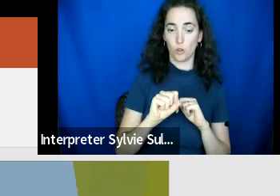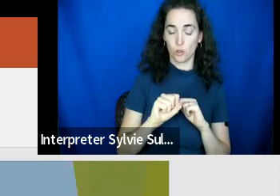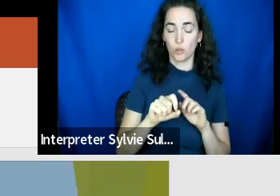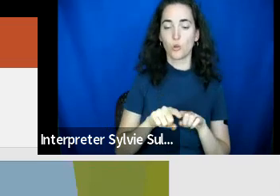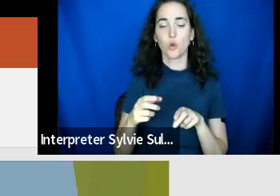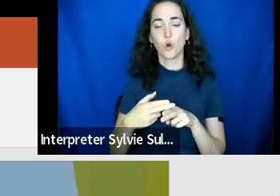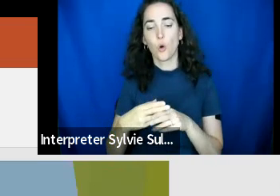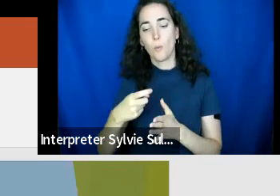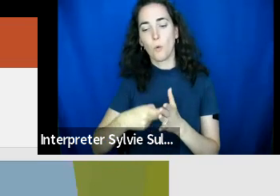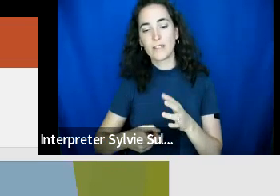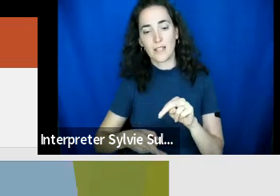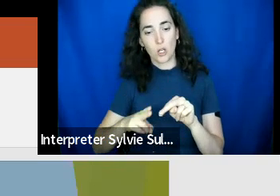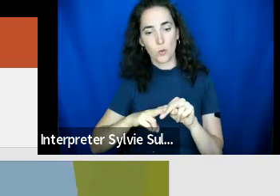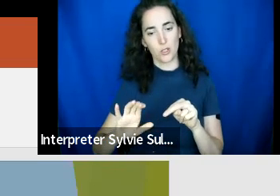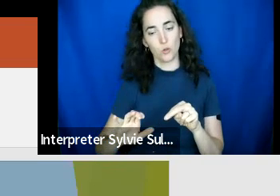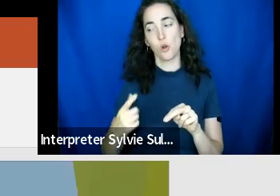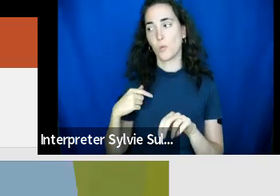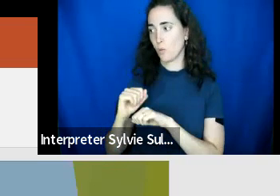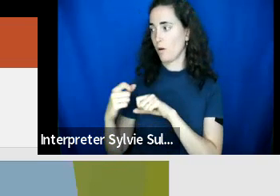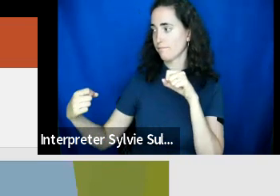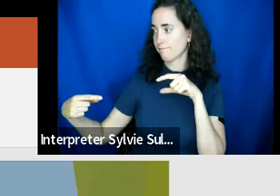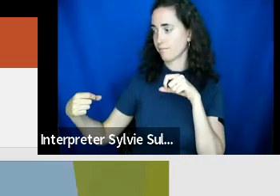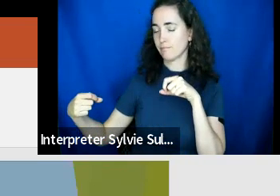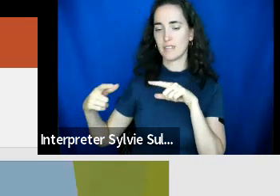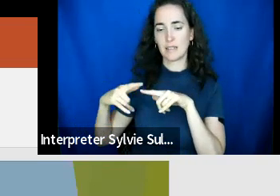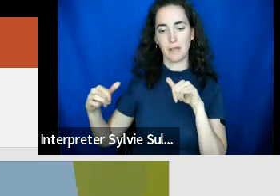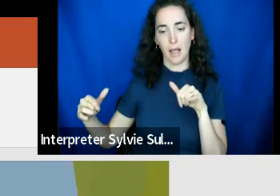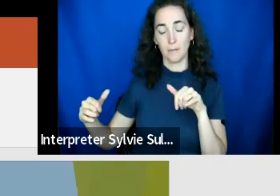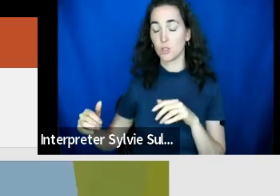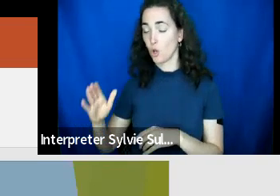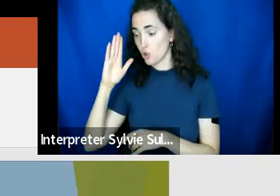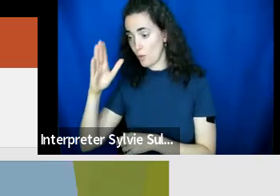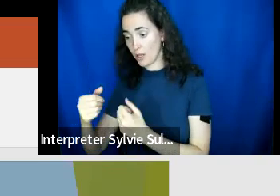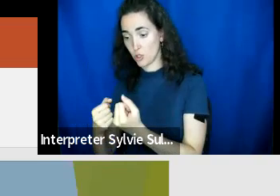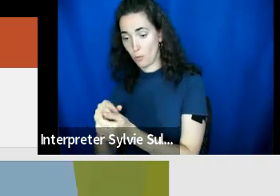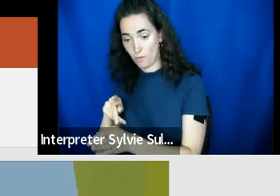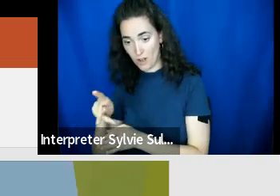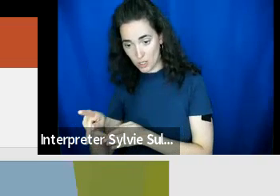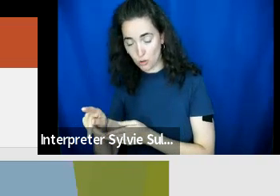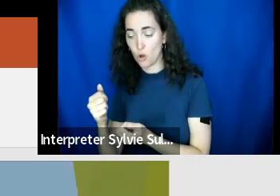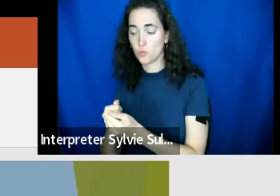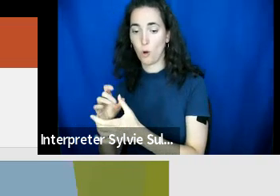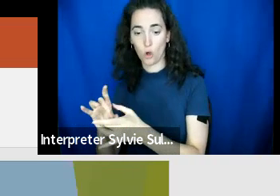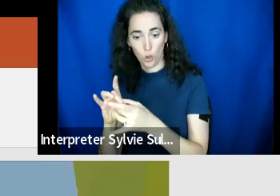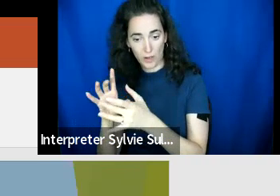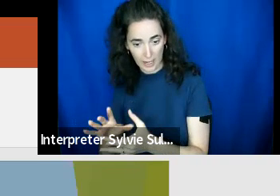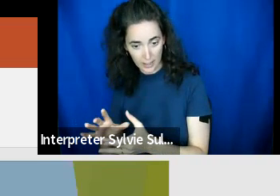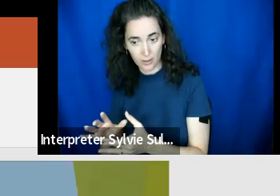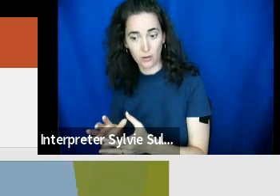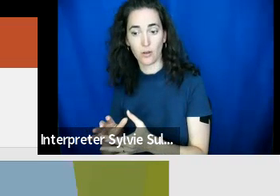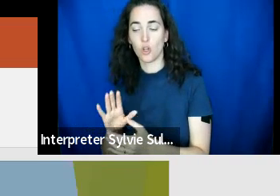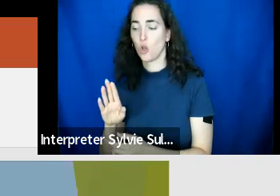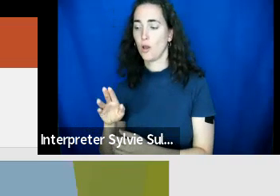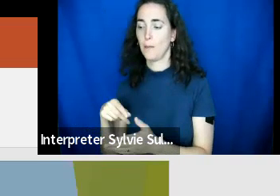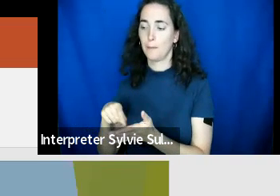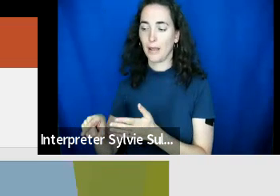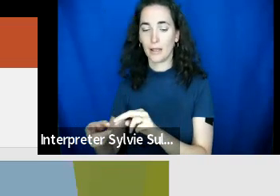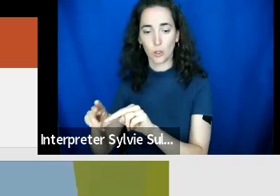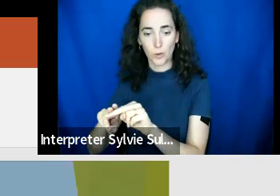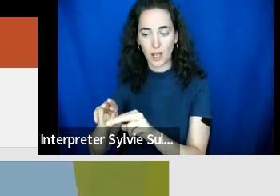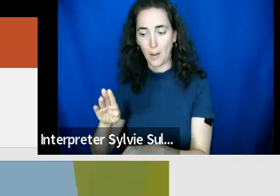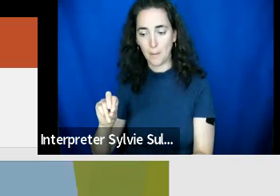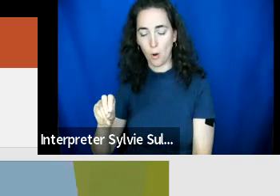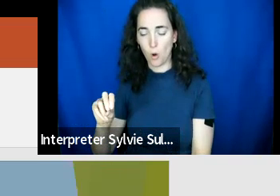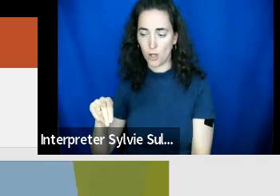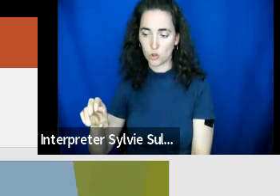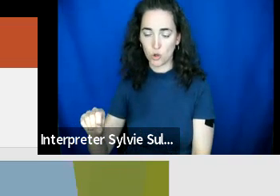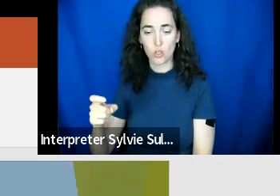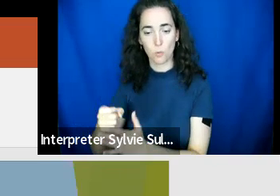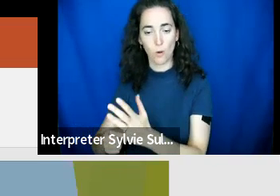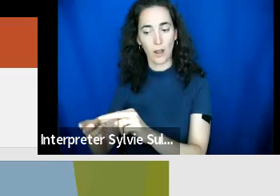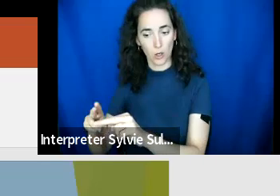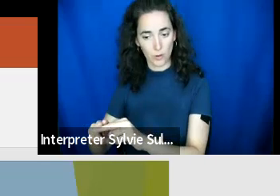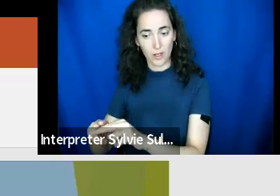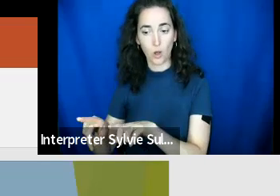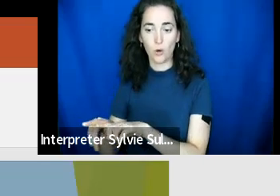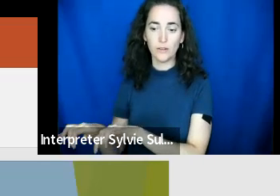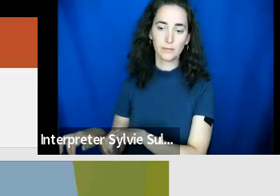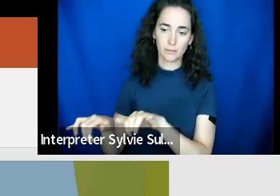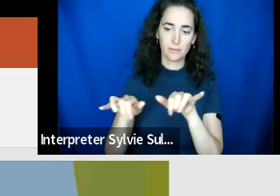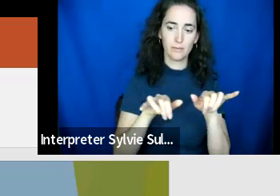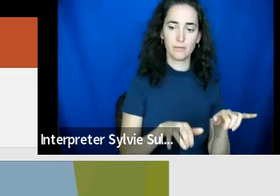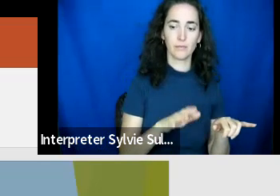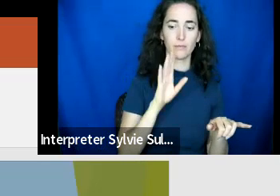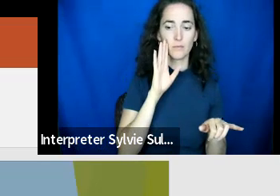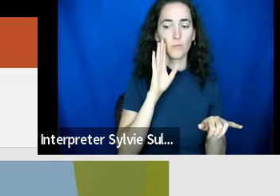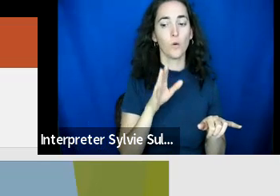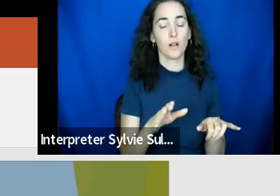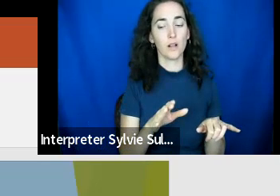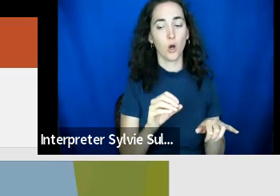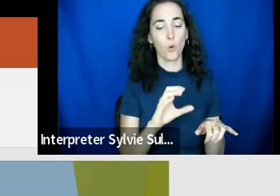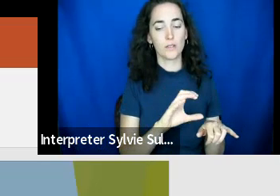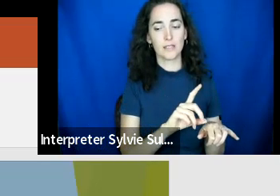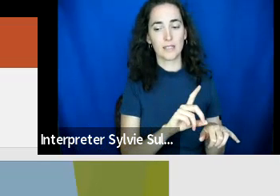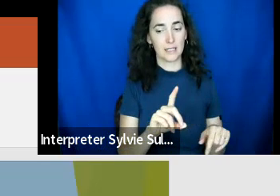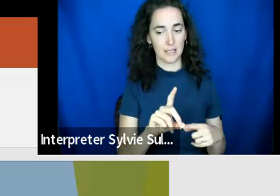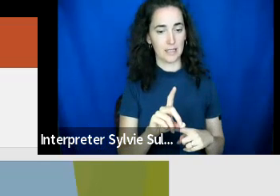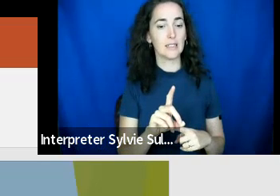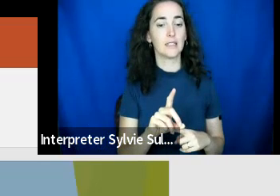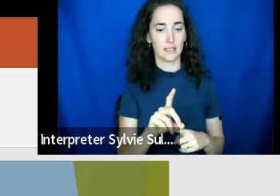We did those jointly so the same thing that's happening for direct support, Professionals and support coordinators in terms of the bonus payments, and the rate increases will also happen on the the side of the os on